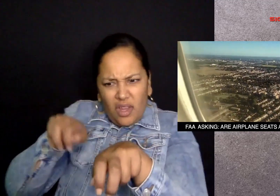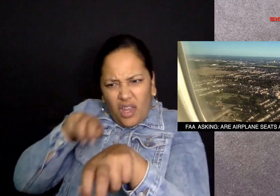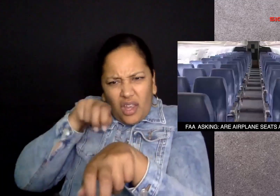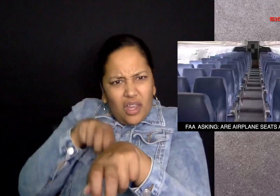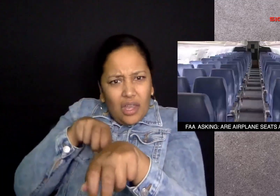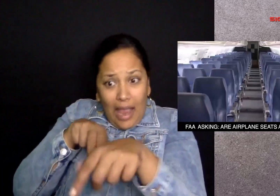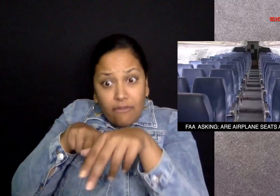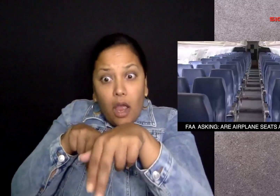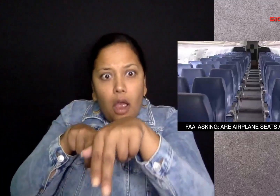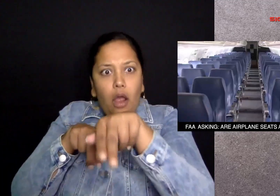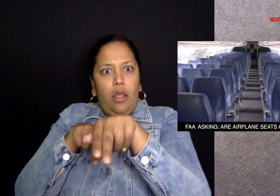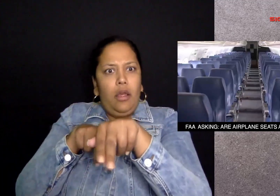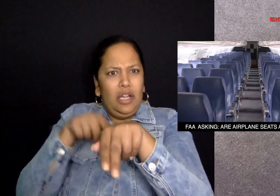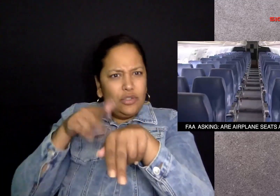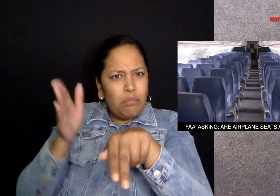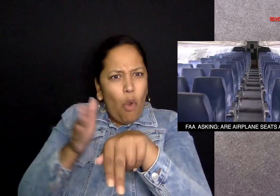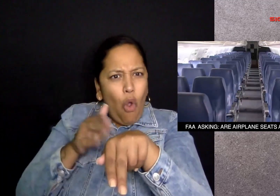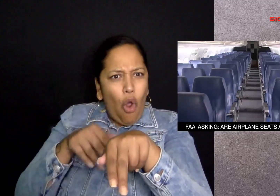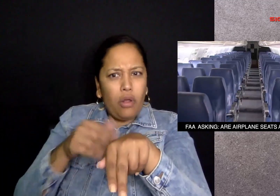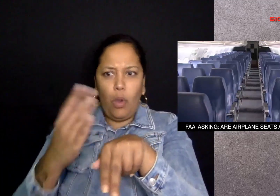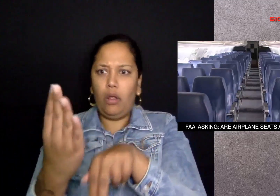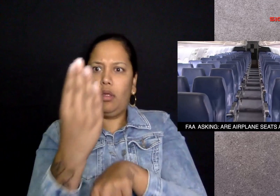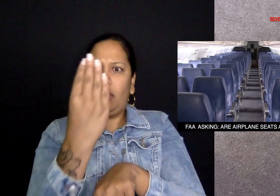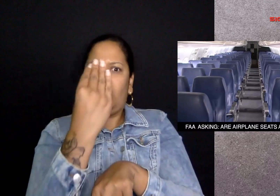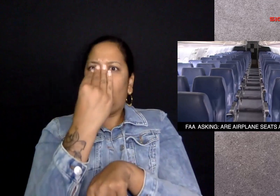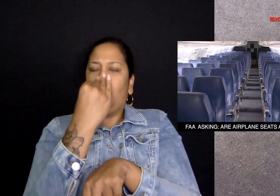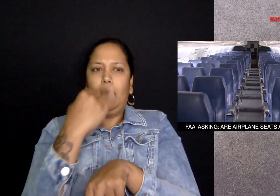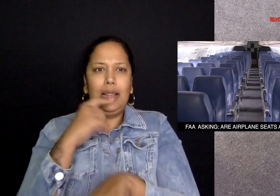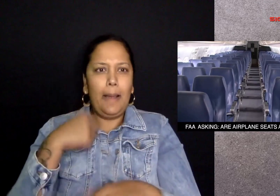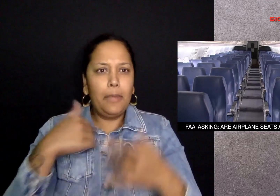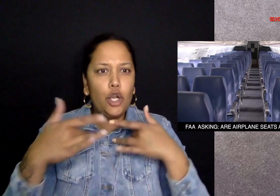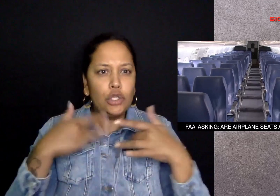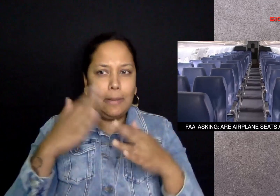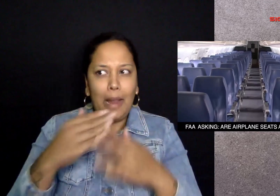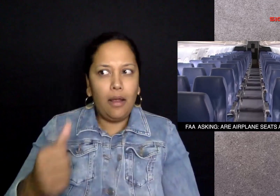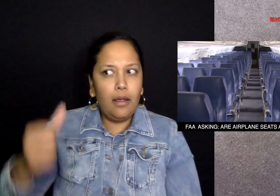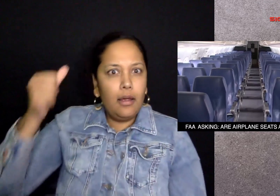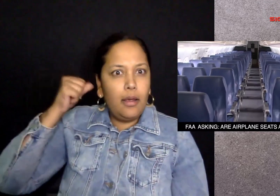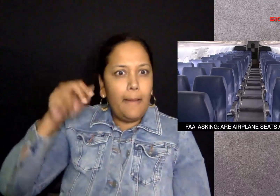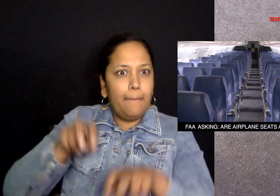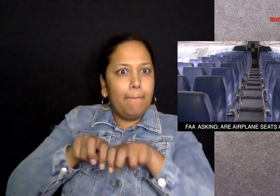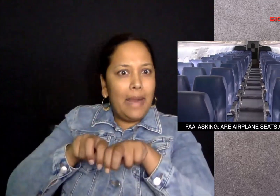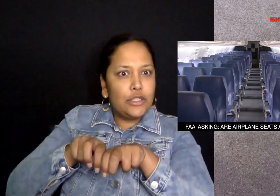I couldn't recline my seat because of the person sitting behind me and I was concerned about them